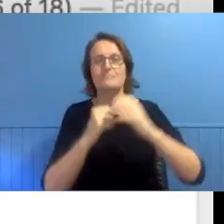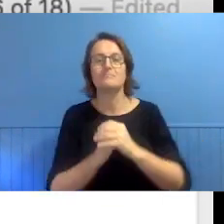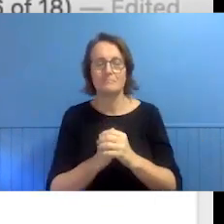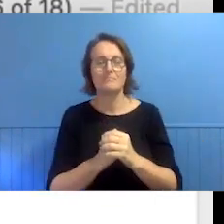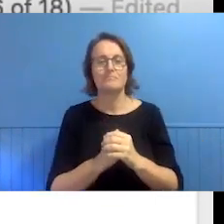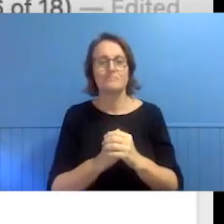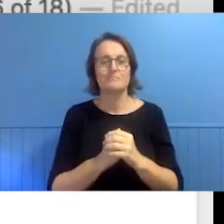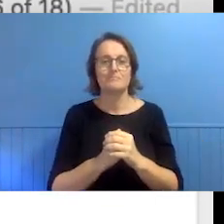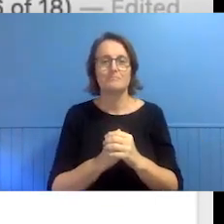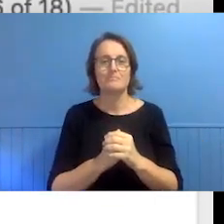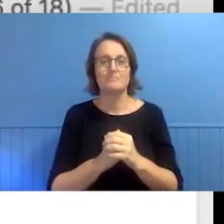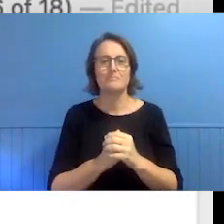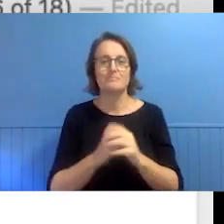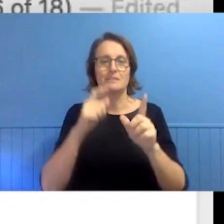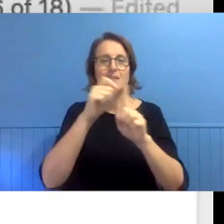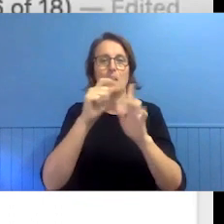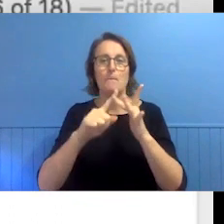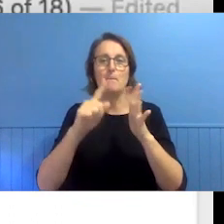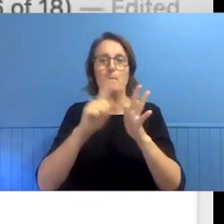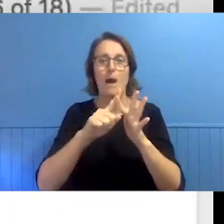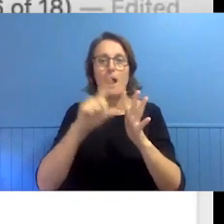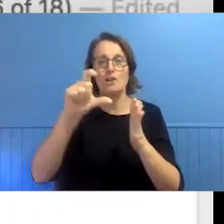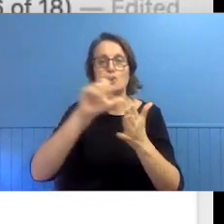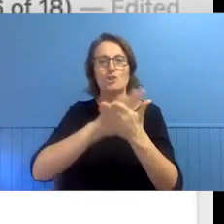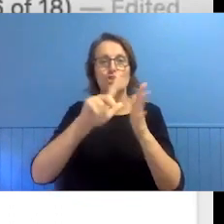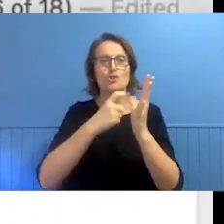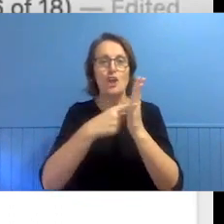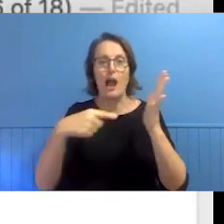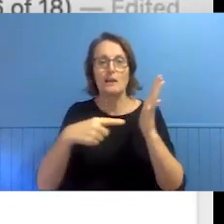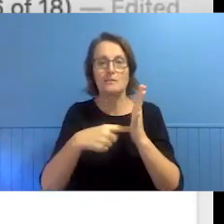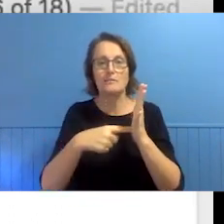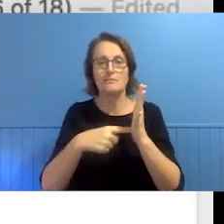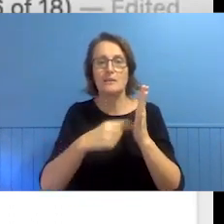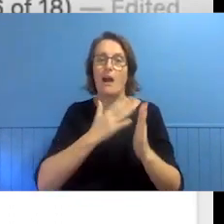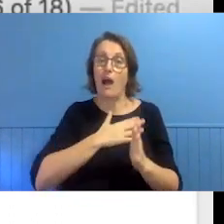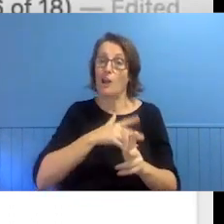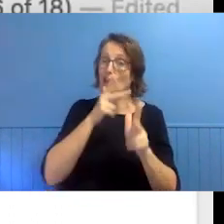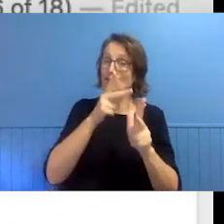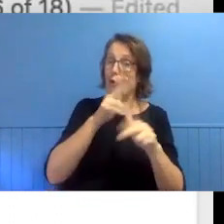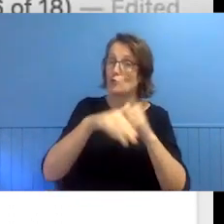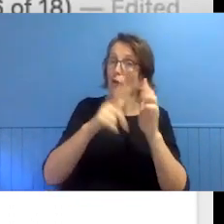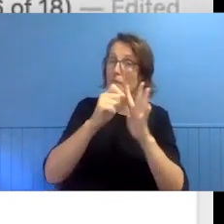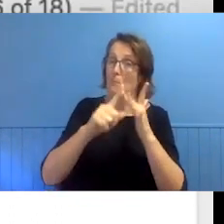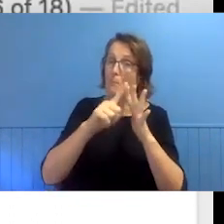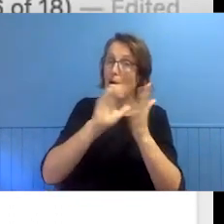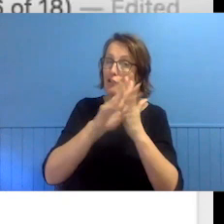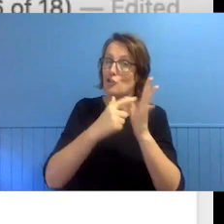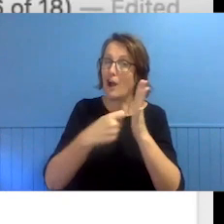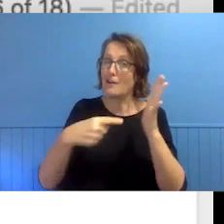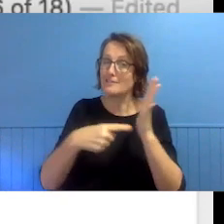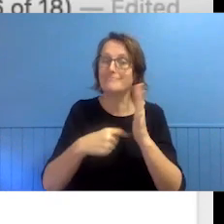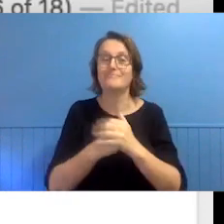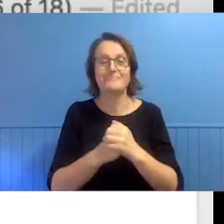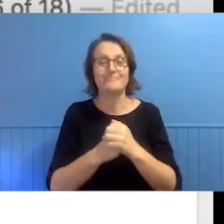pie chart jokes, even though they're not technically correct. It's the